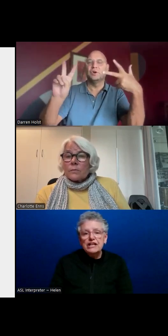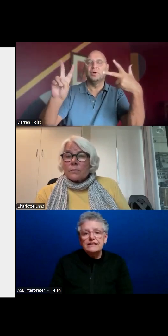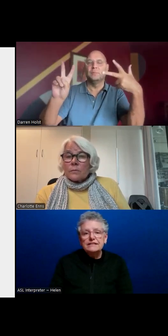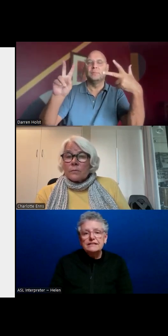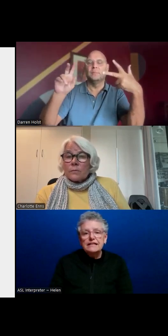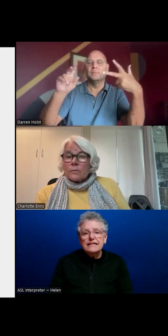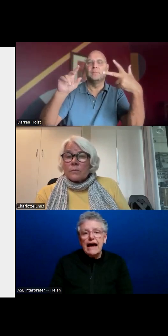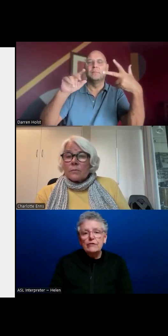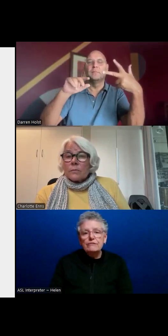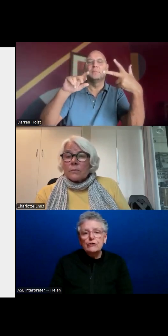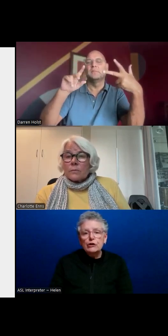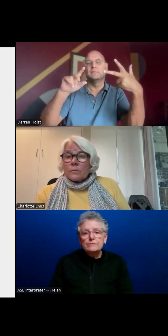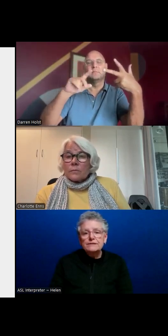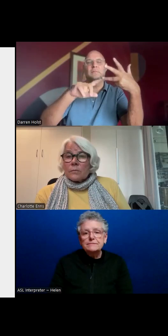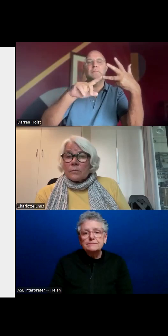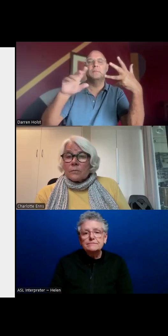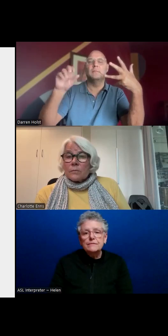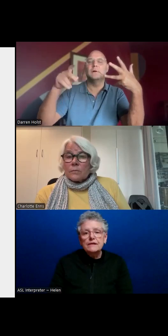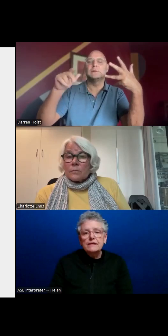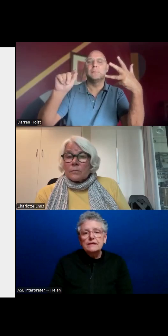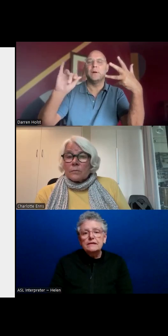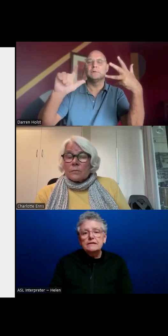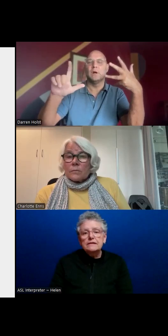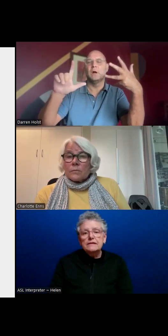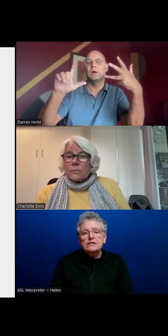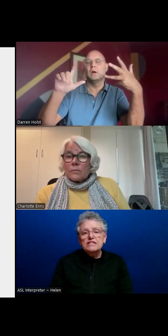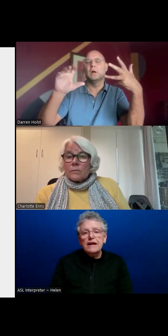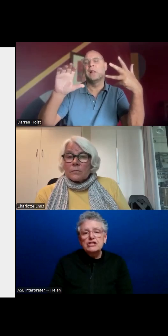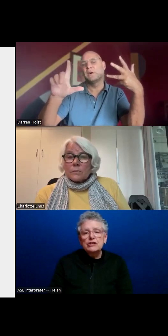Negation; Noun and Verbs;